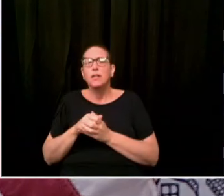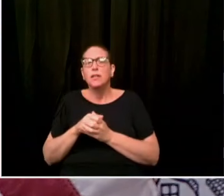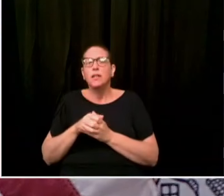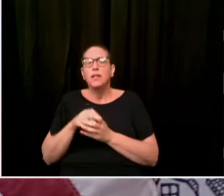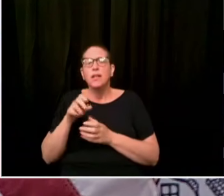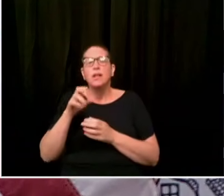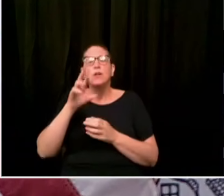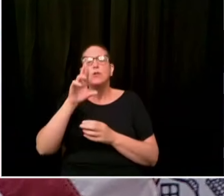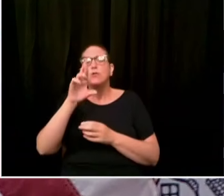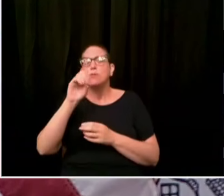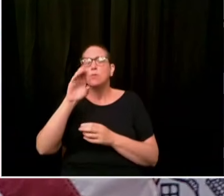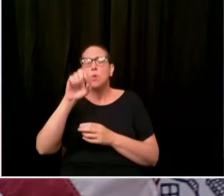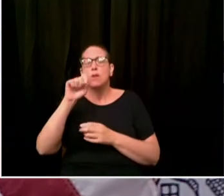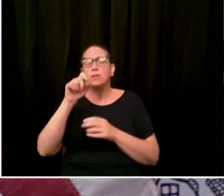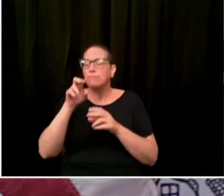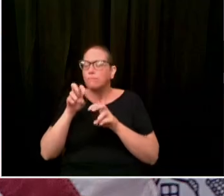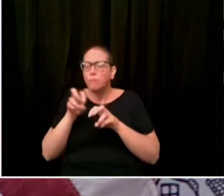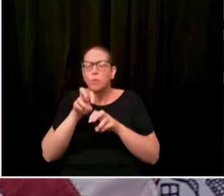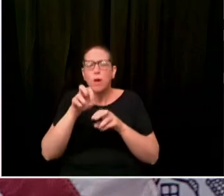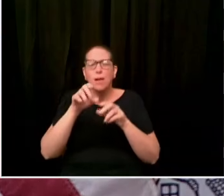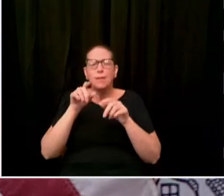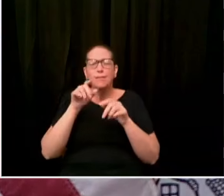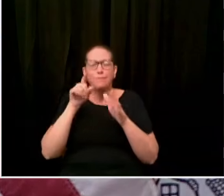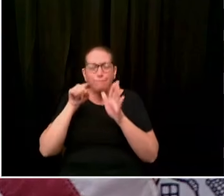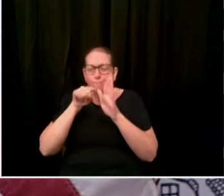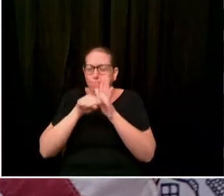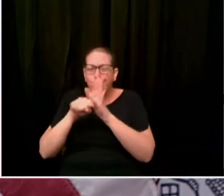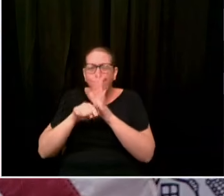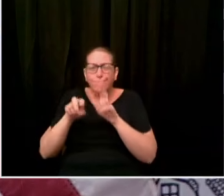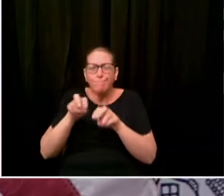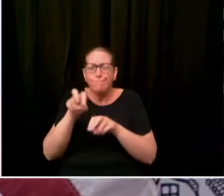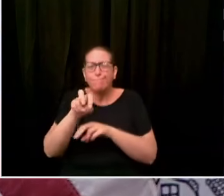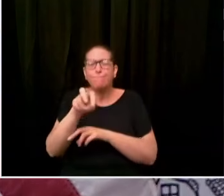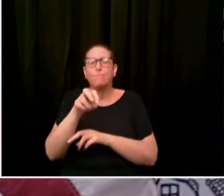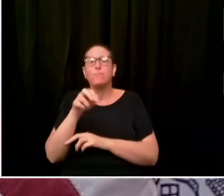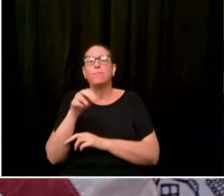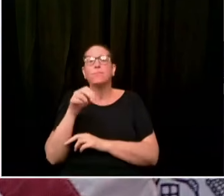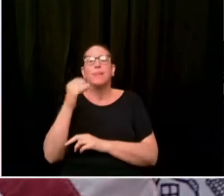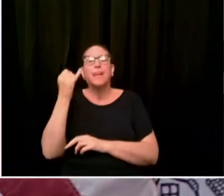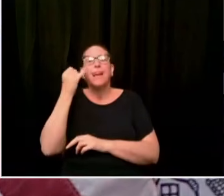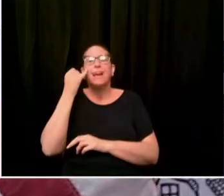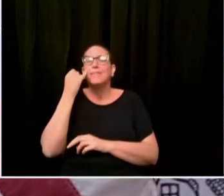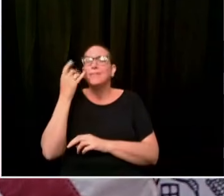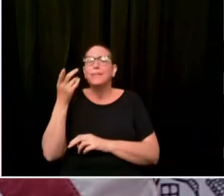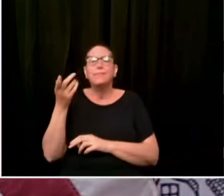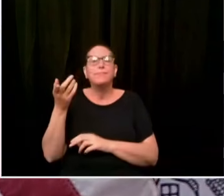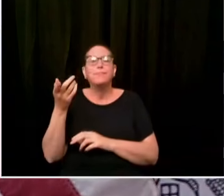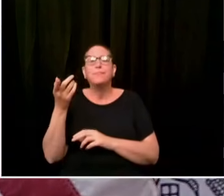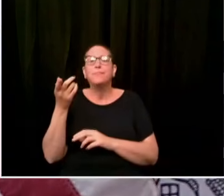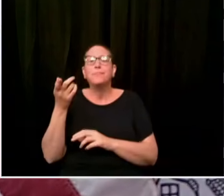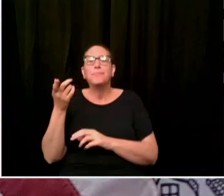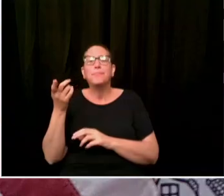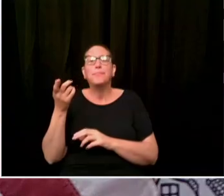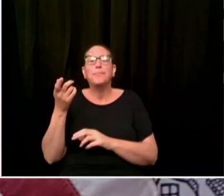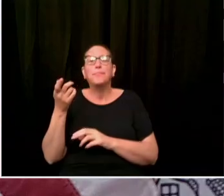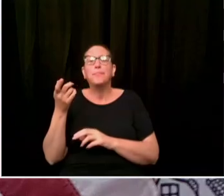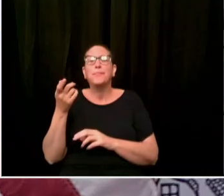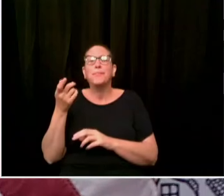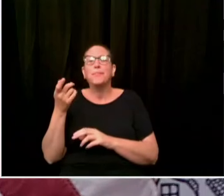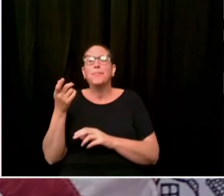FOR COVID-19 IS LIVING WITH FAMILY, WHEN SHOULD THEY REACH OUT TO THESE PEOPLE, HOW WILL THEY FIND OUT ABOUT THESE